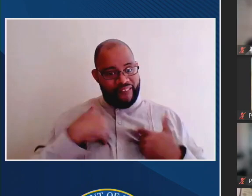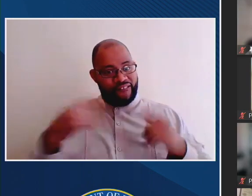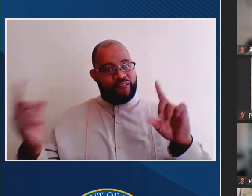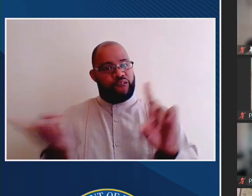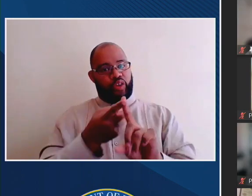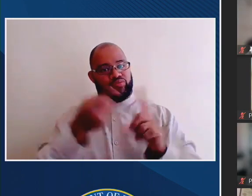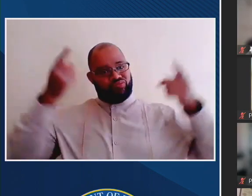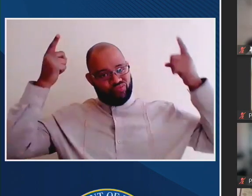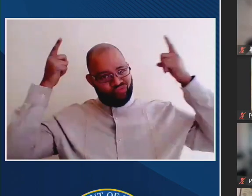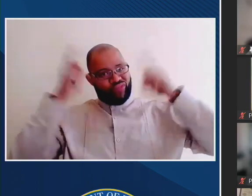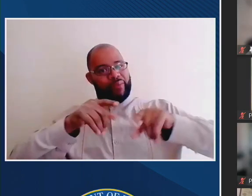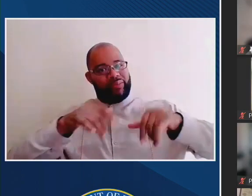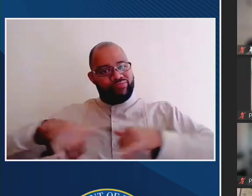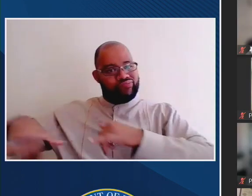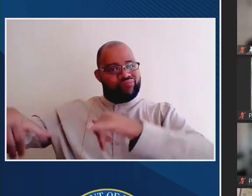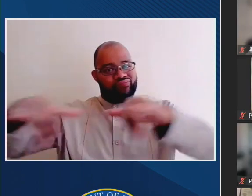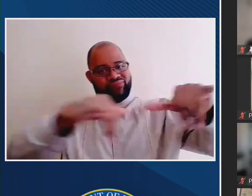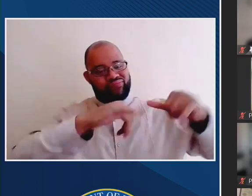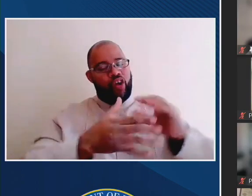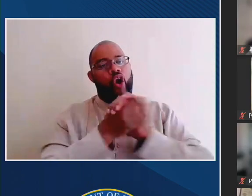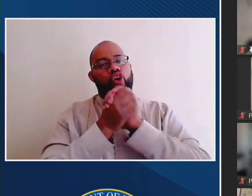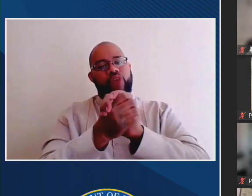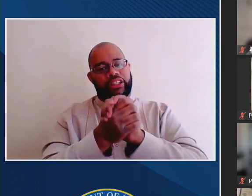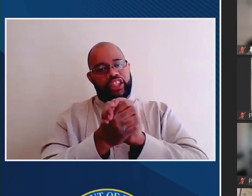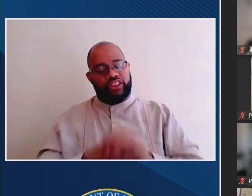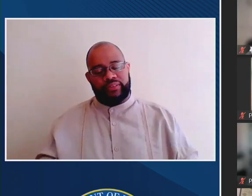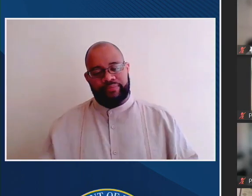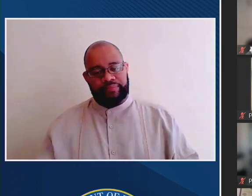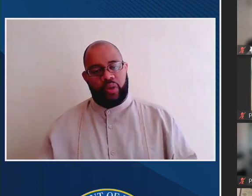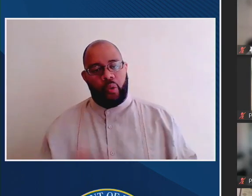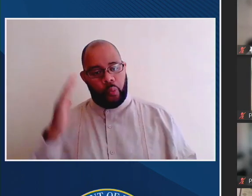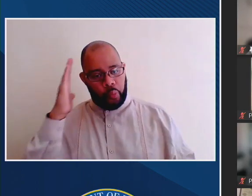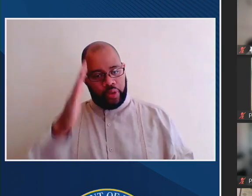consensus. Congratulations. And we will reflect the adoption in our